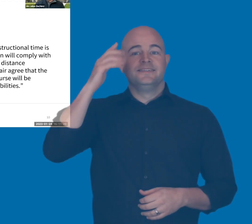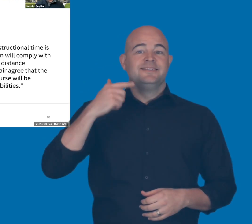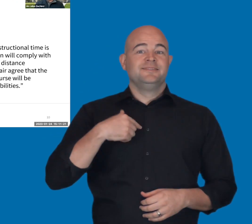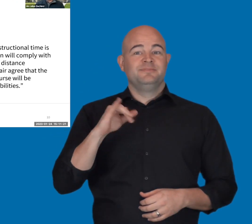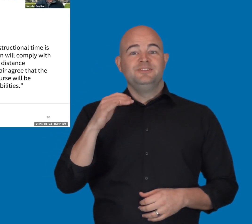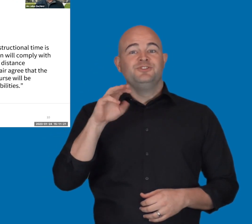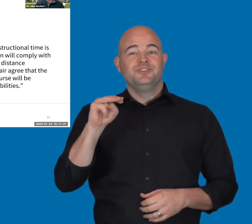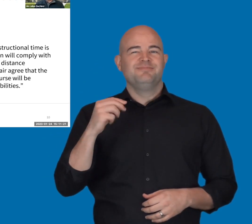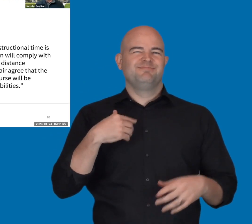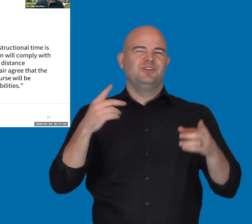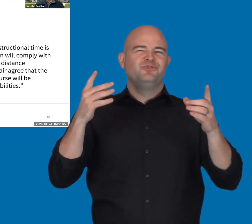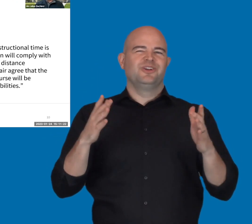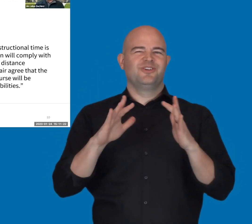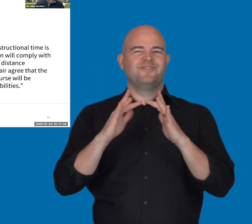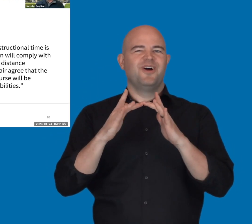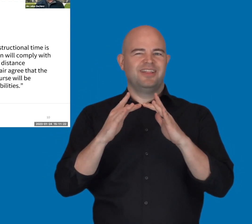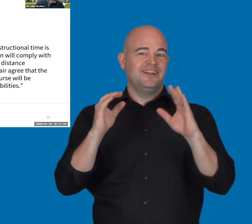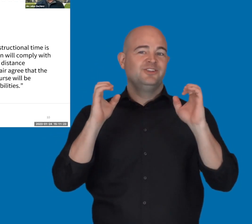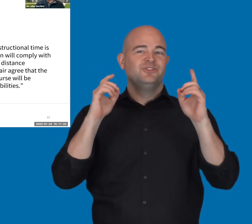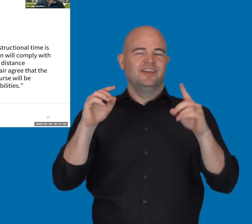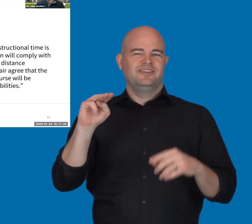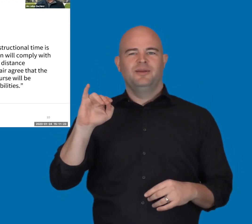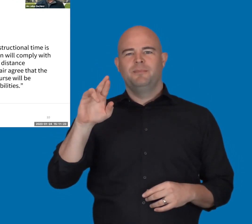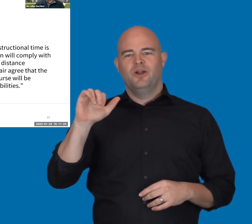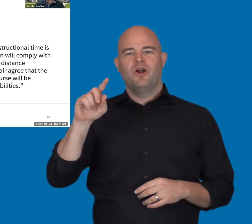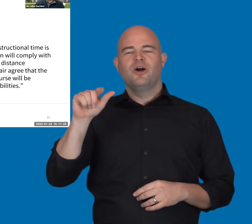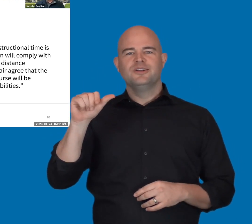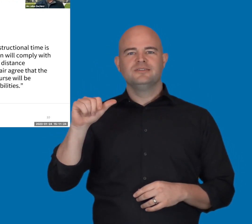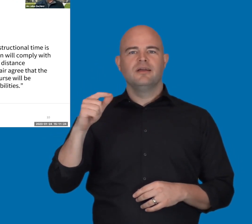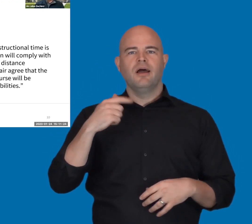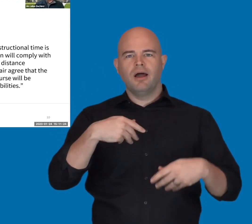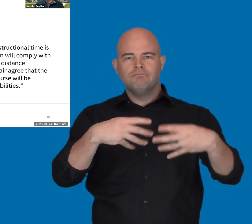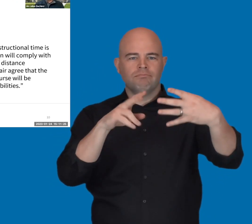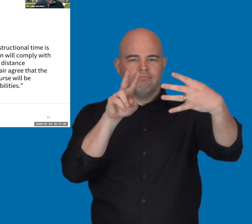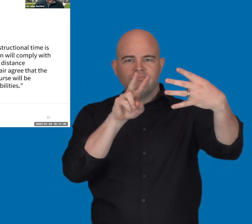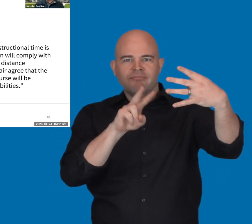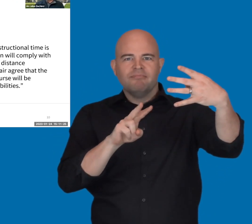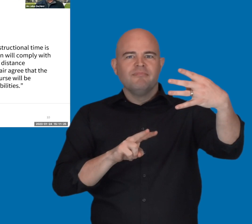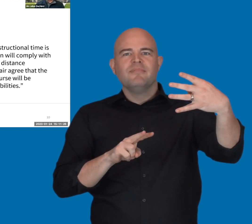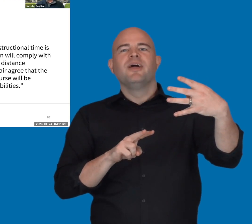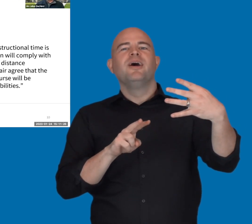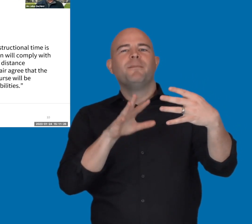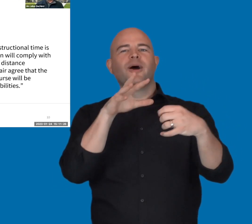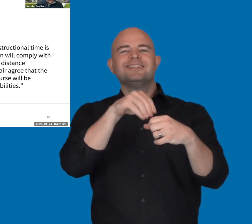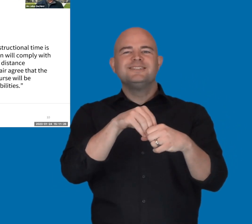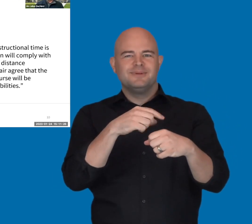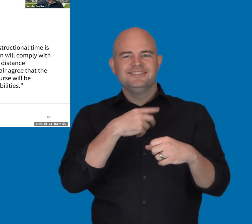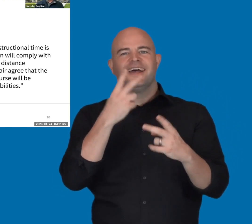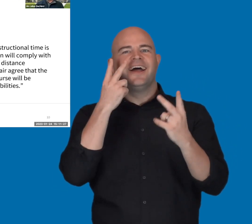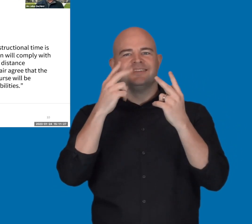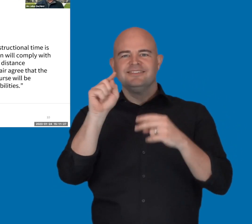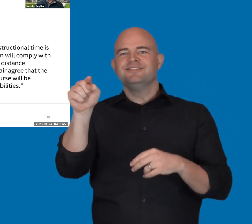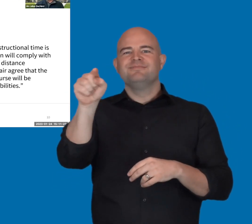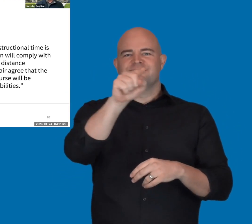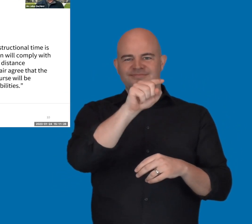that are using our SAS office. So, we're just, we're happy that we have another way to support students and like I said,